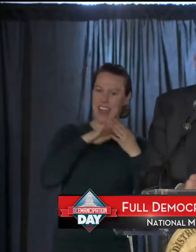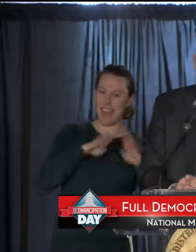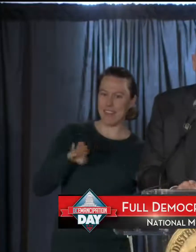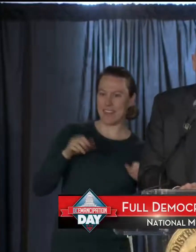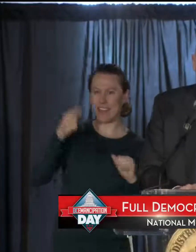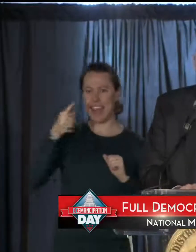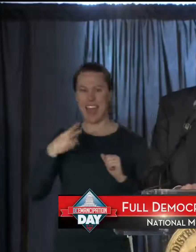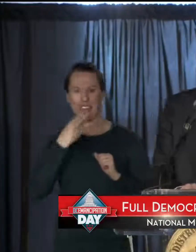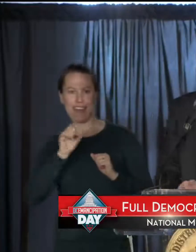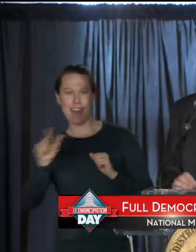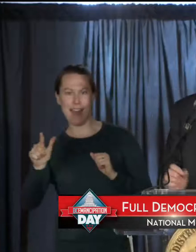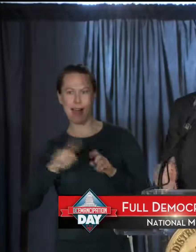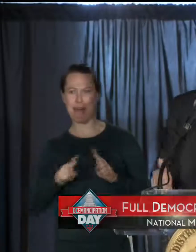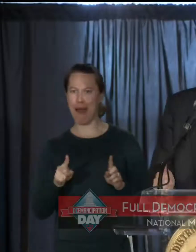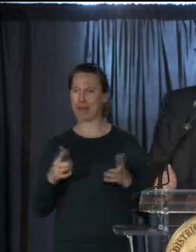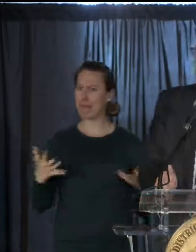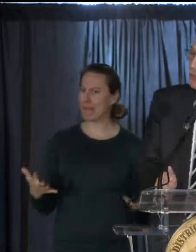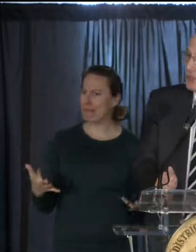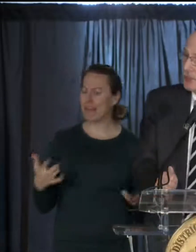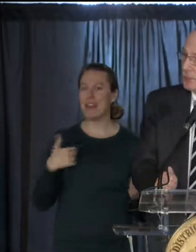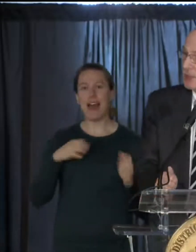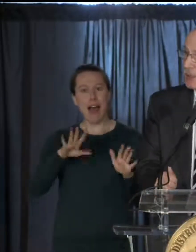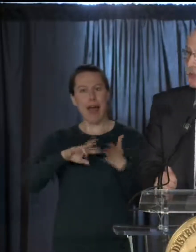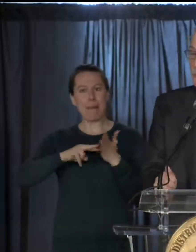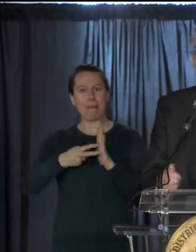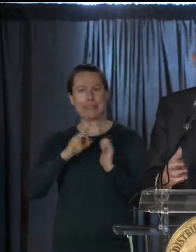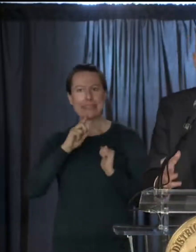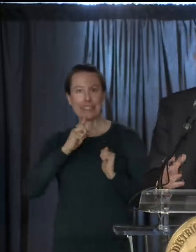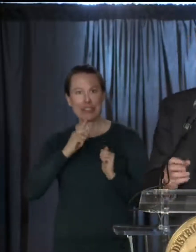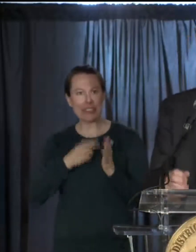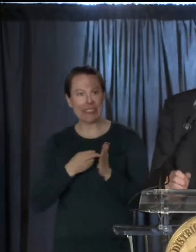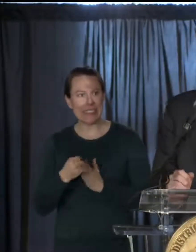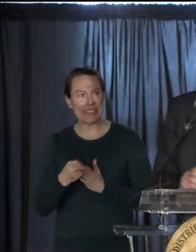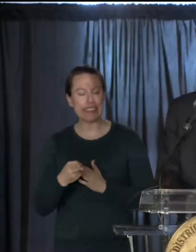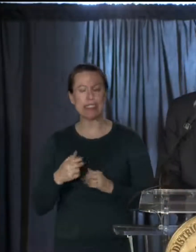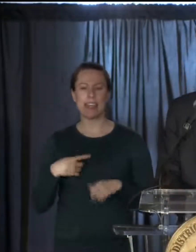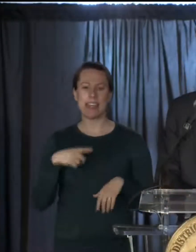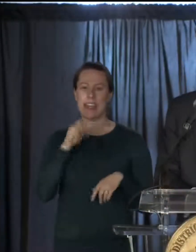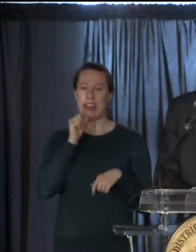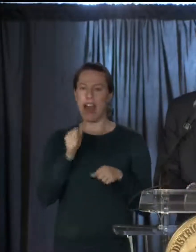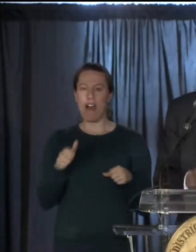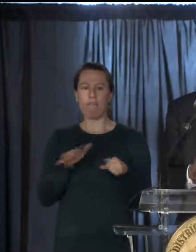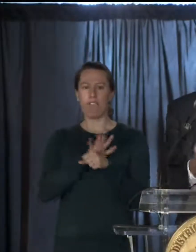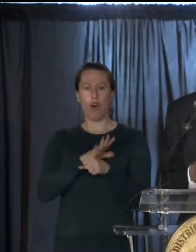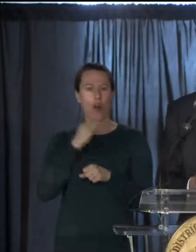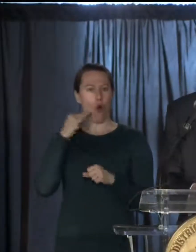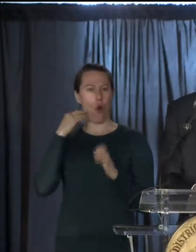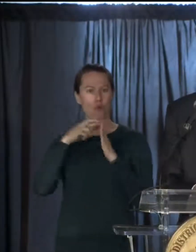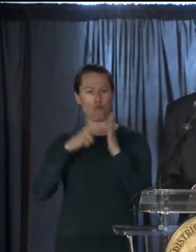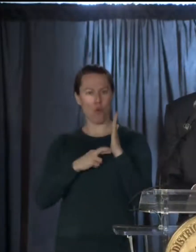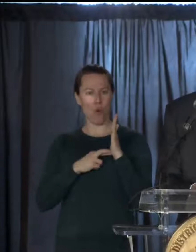AND I MEAN THIS SERIOUSLY BECAUSE WE DIDN'T GET FULL HOME RULE. THEY RESERVED TO THEMSELVES A